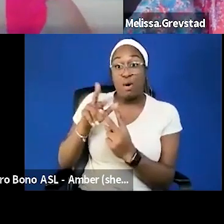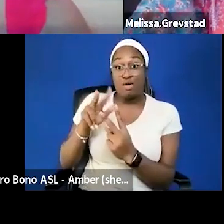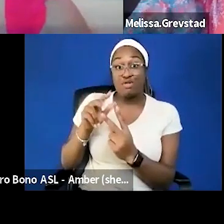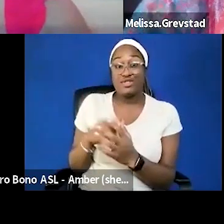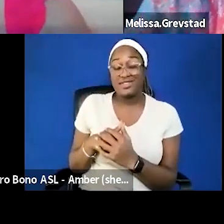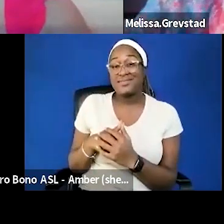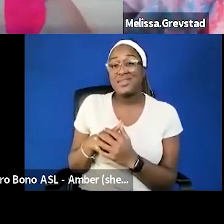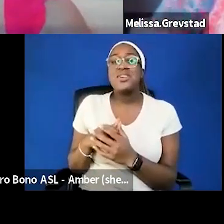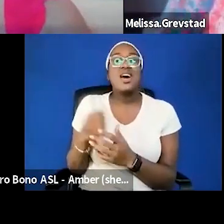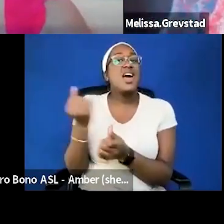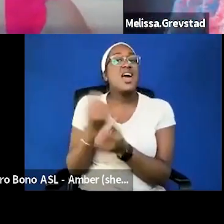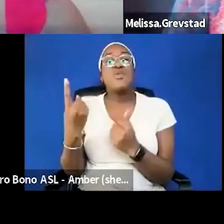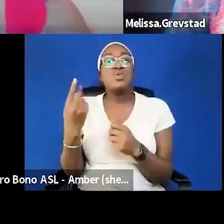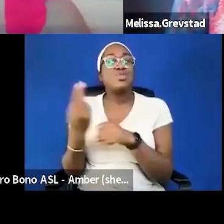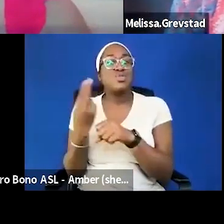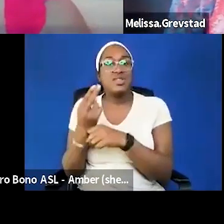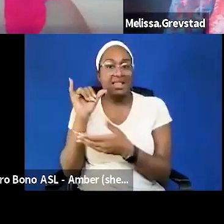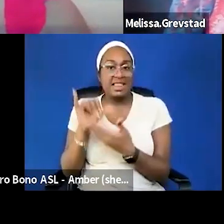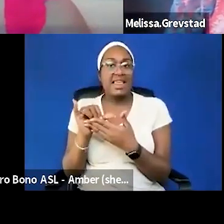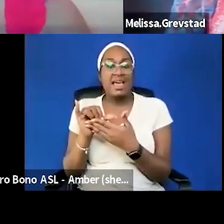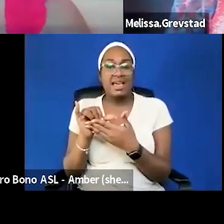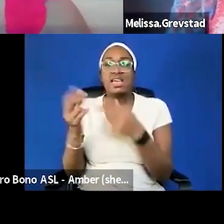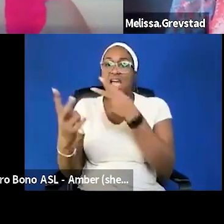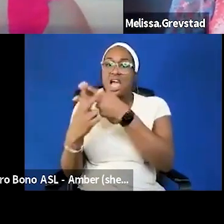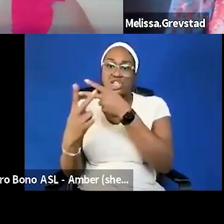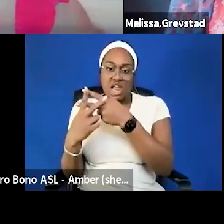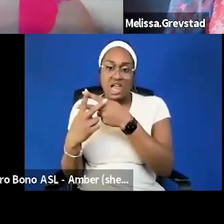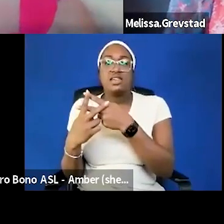But everybody else who's using that, that hashtag is y'all, right?